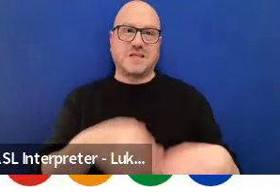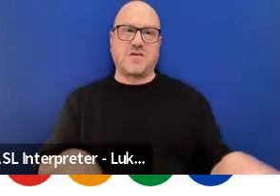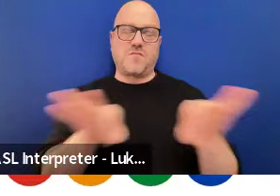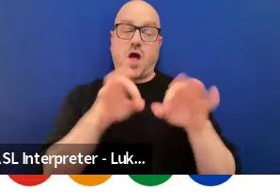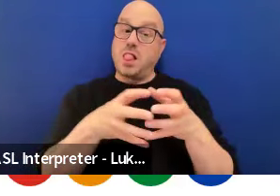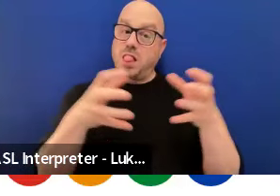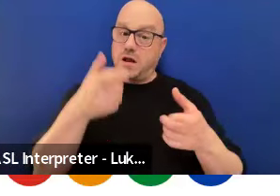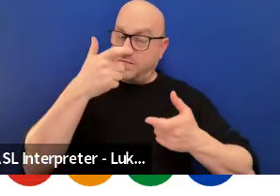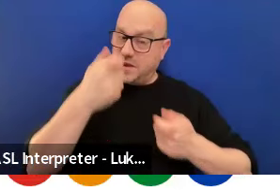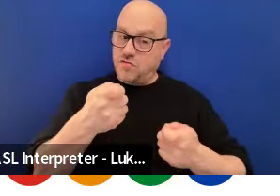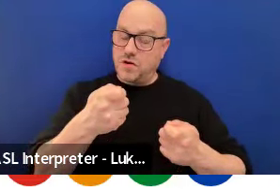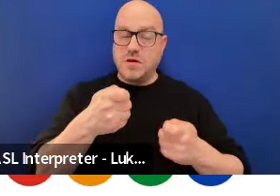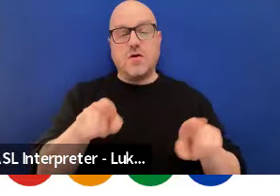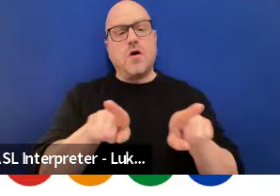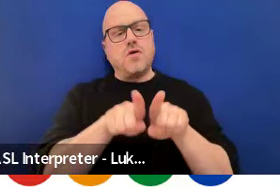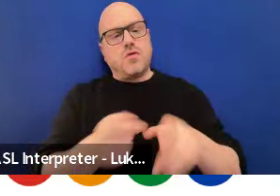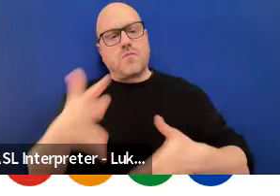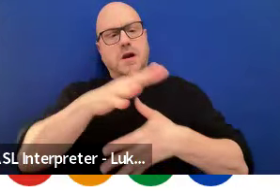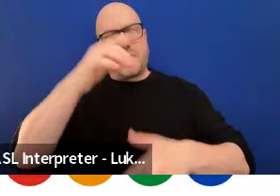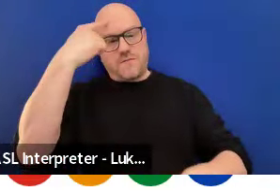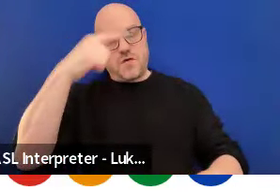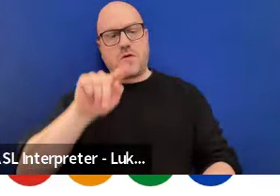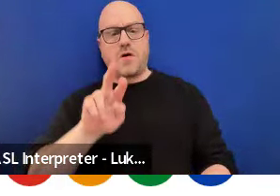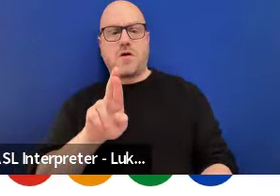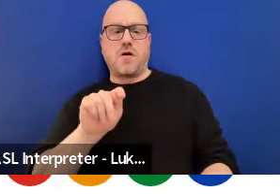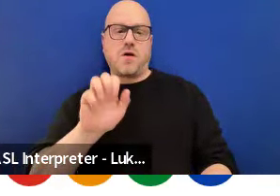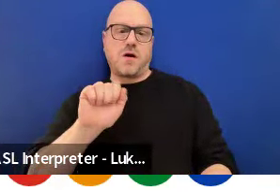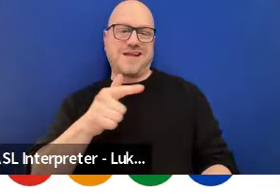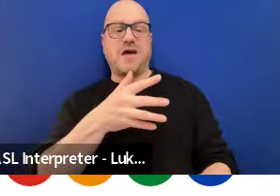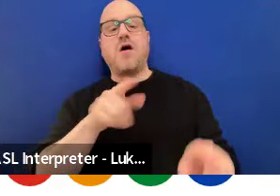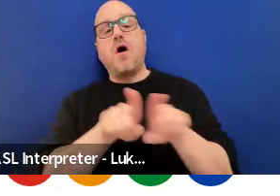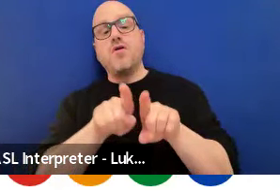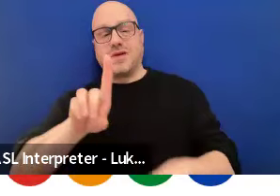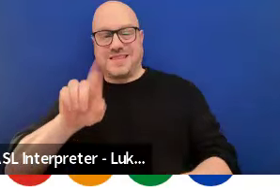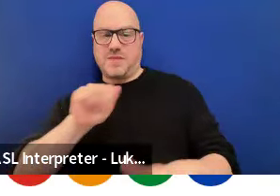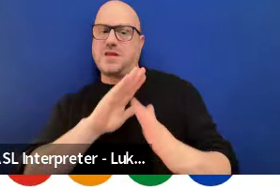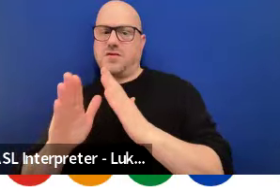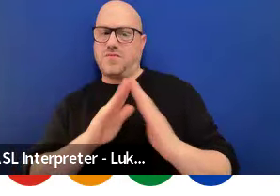I KNOW THIS IS -- HISTORICALLY HAS BEEN A MAJOR INTEREST AND PRIORITY FOR RTAG AND THE